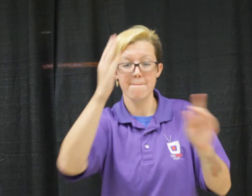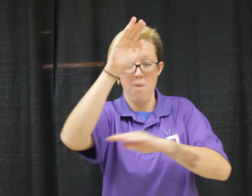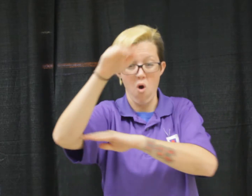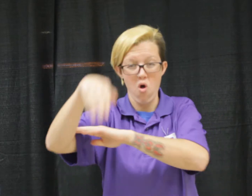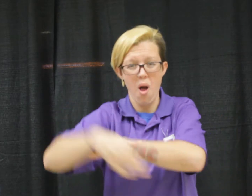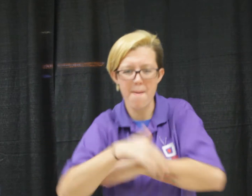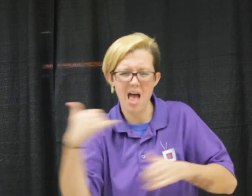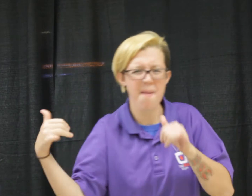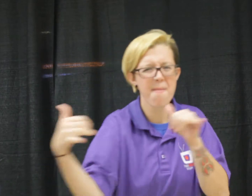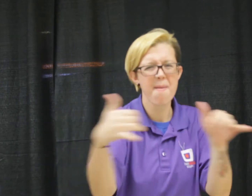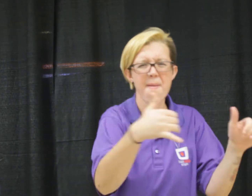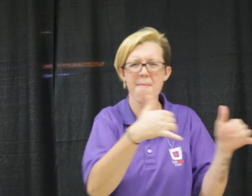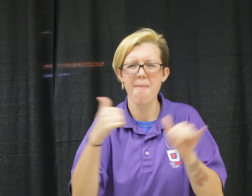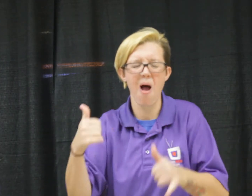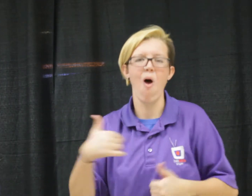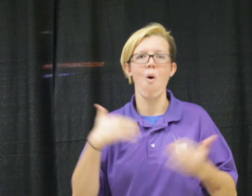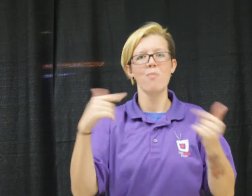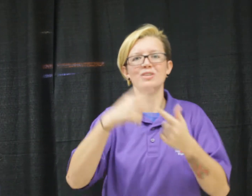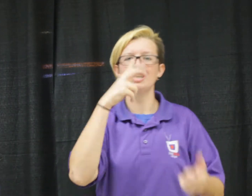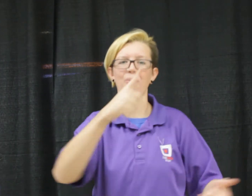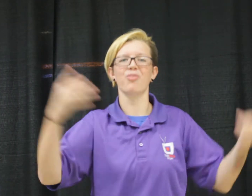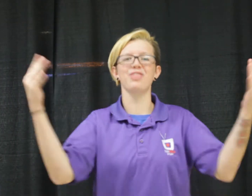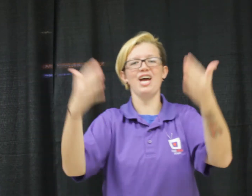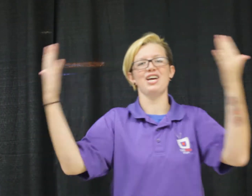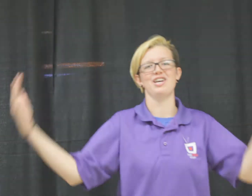We will be playing all night long. We hope to see you there!